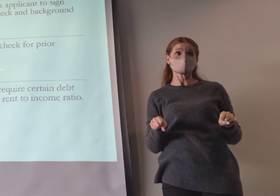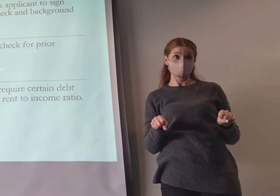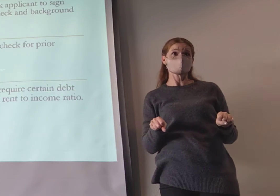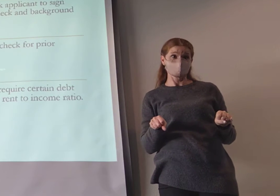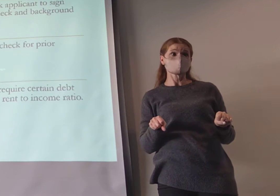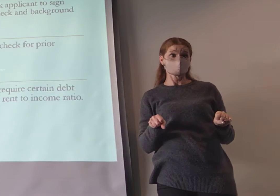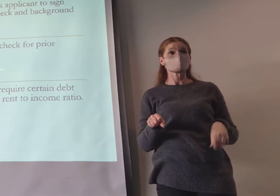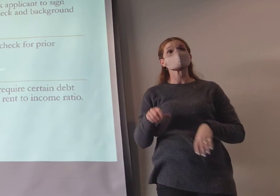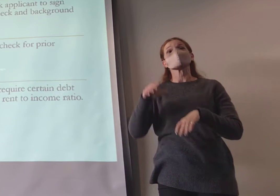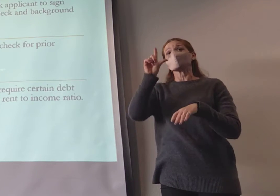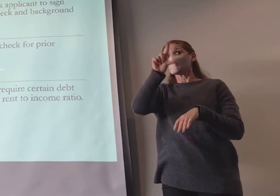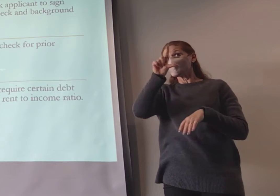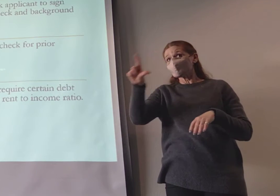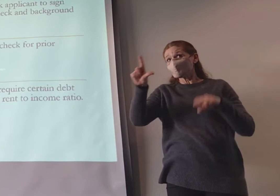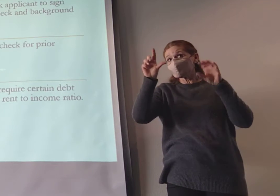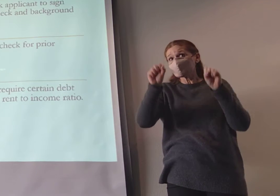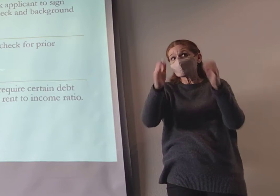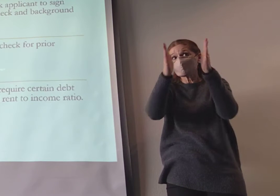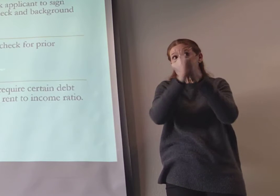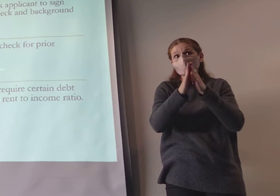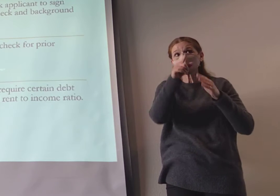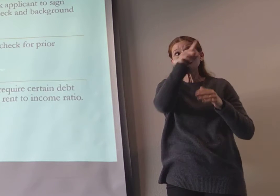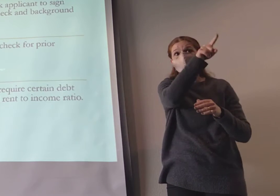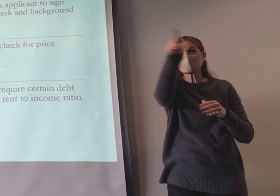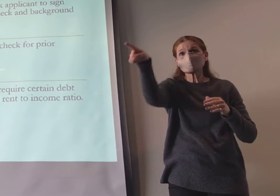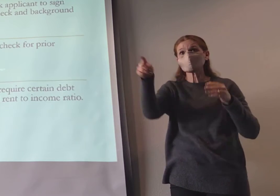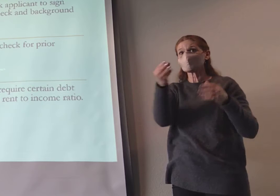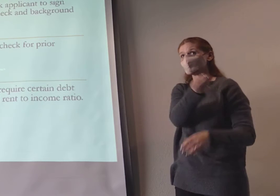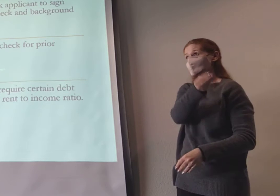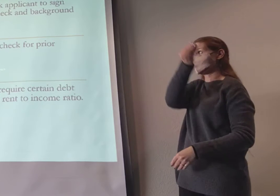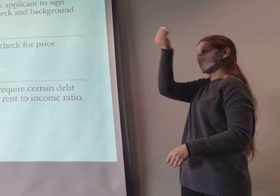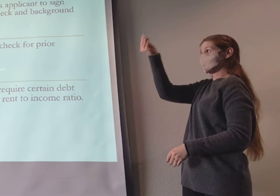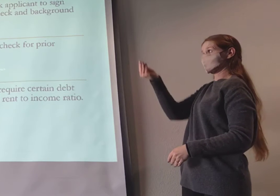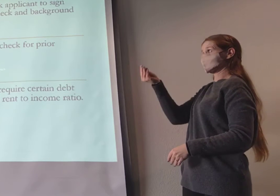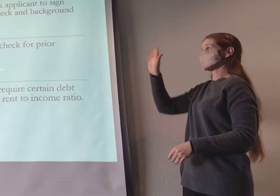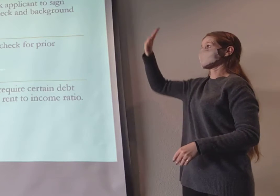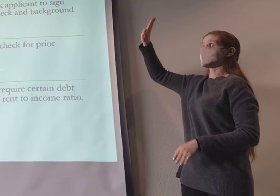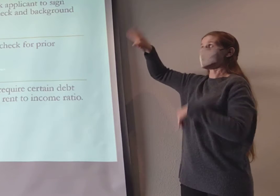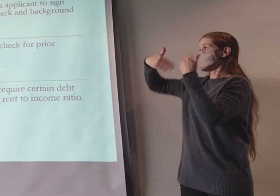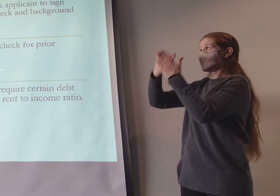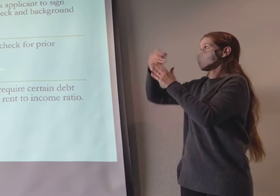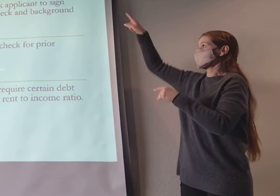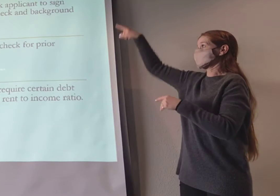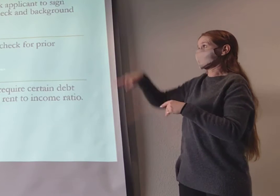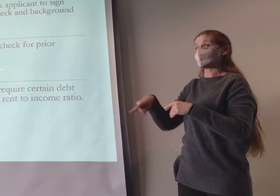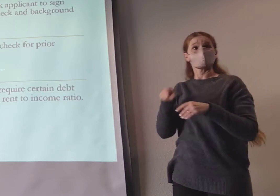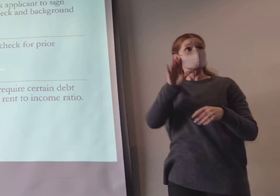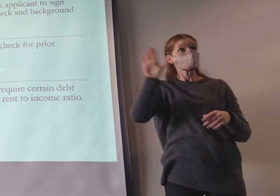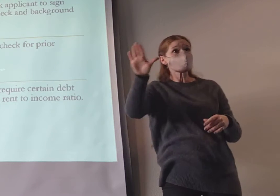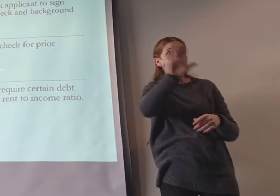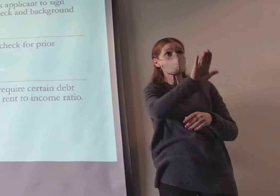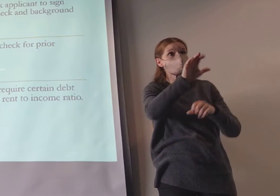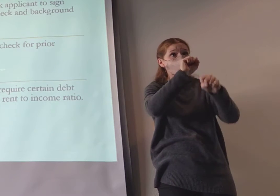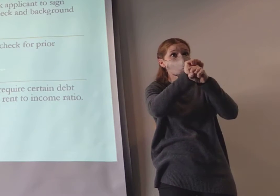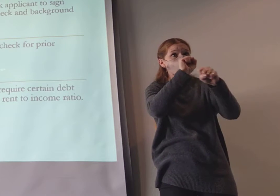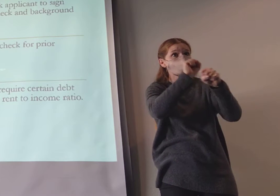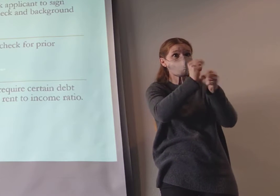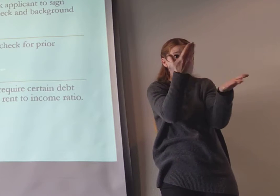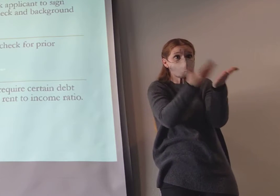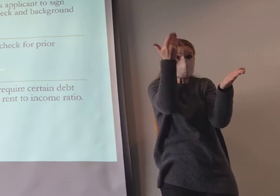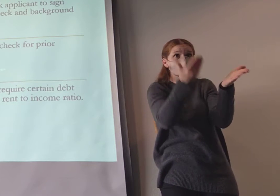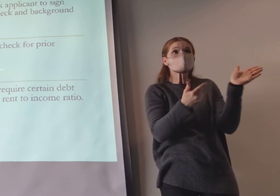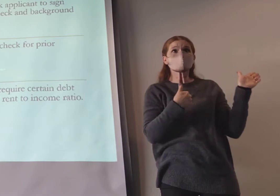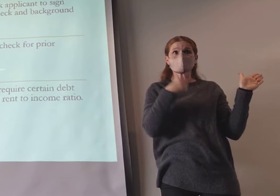ask for all of this, they can ask for your employment records, your prior residence,